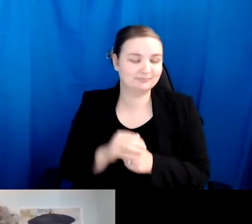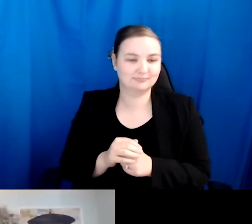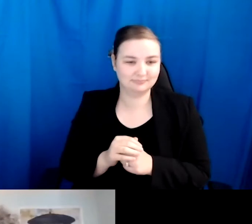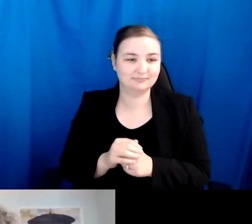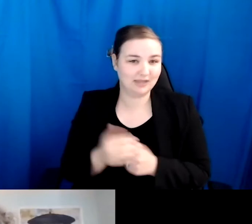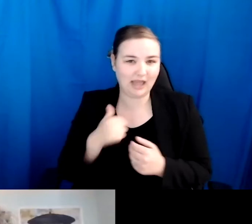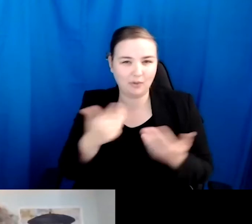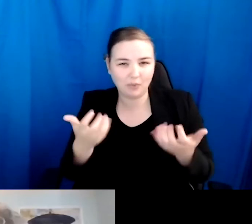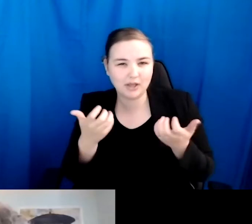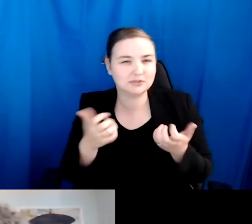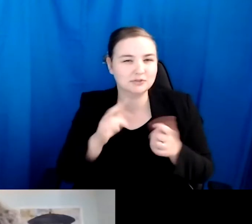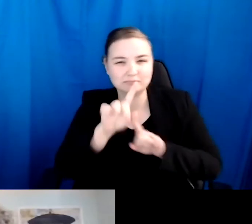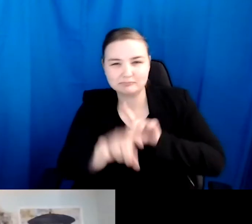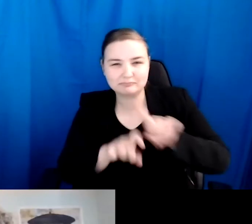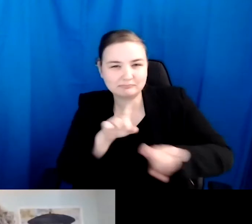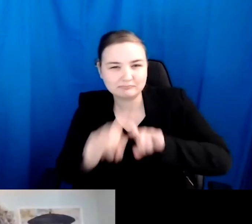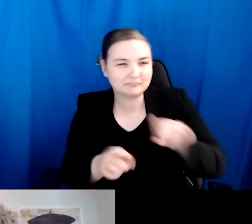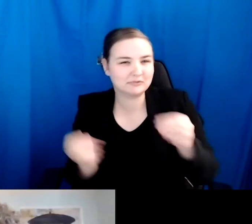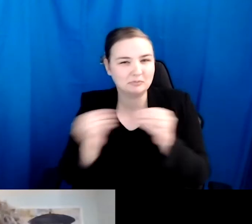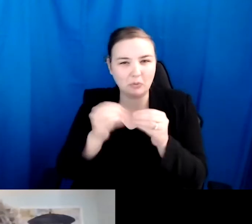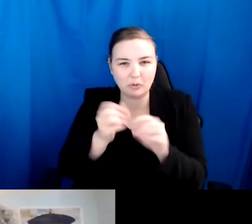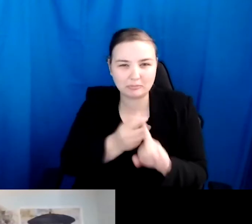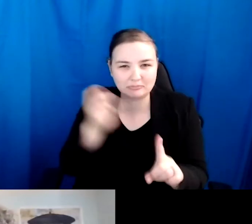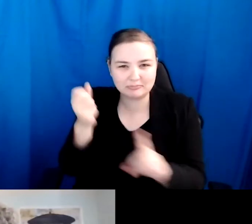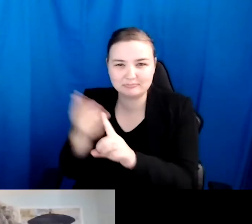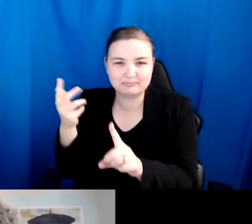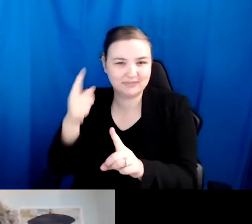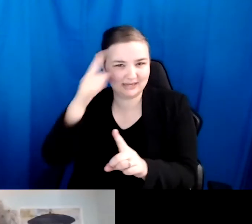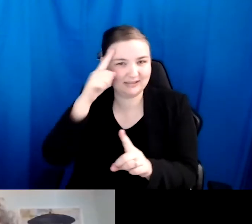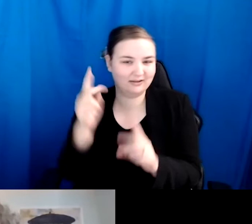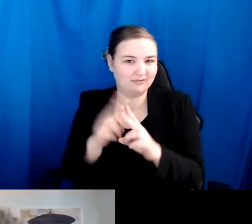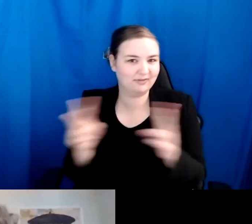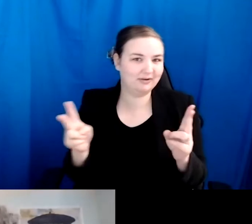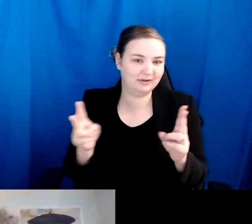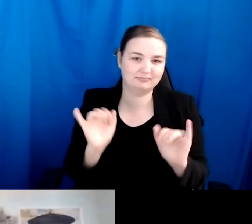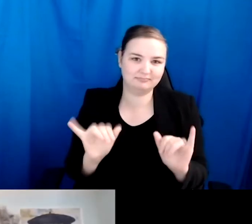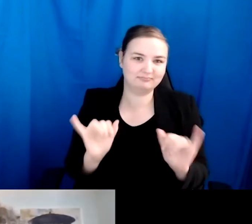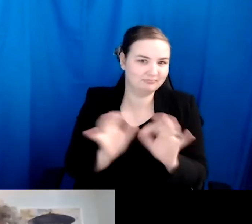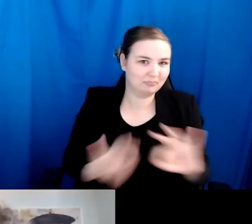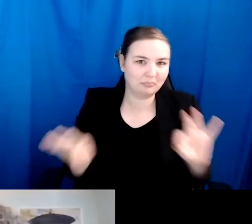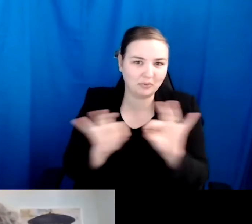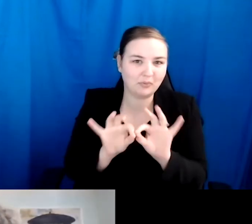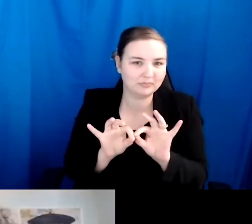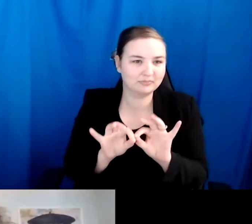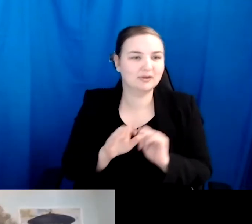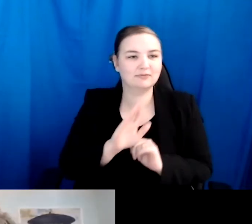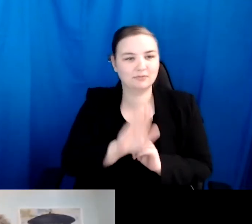in and ask you some questions that I think are very much pulled from, from your comments. Before